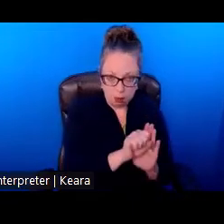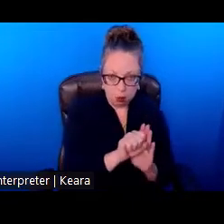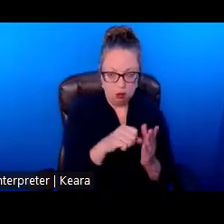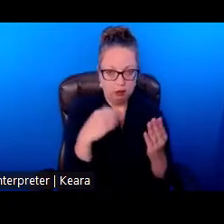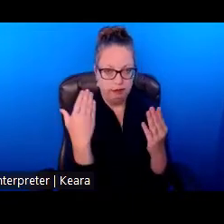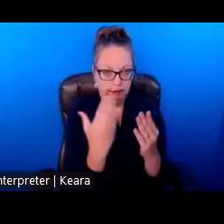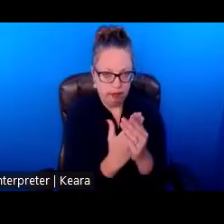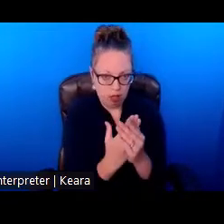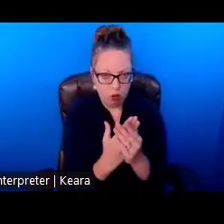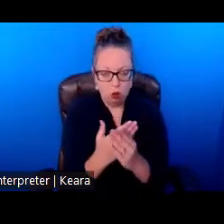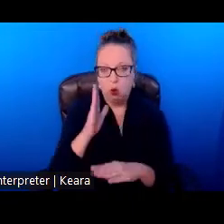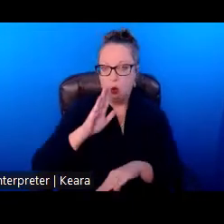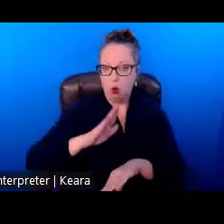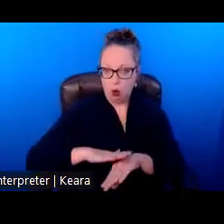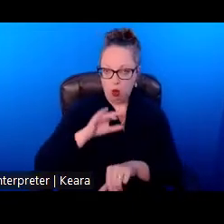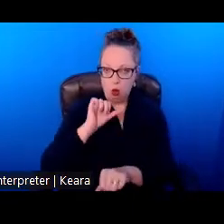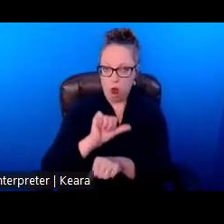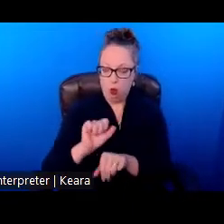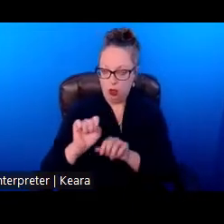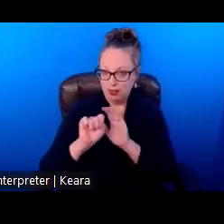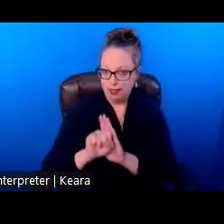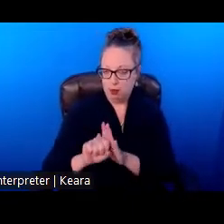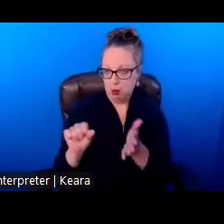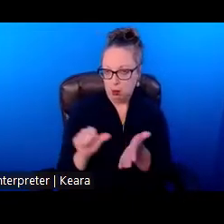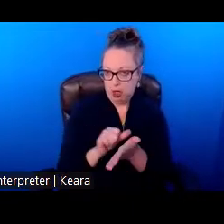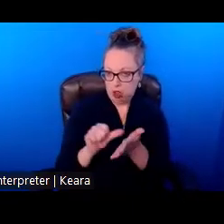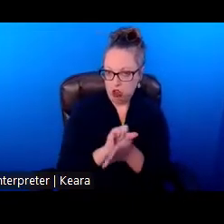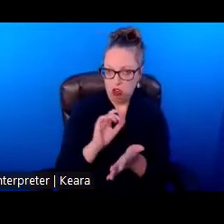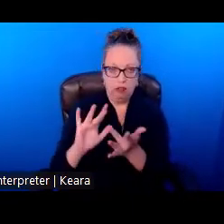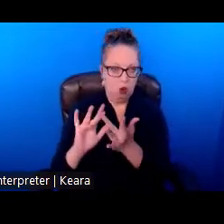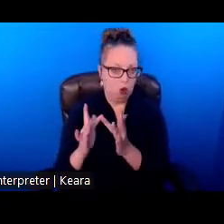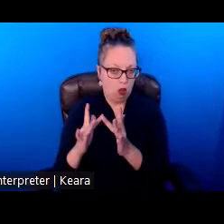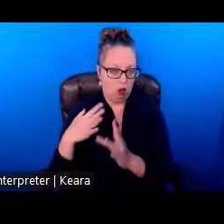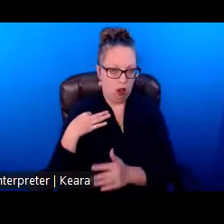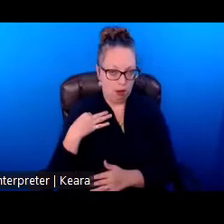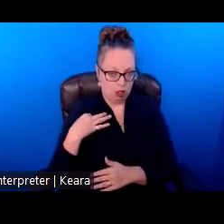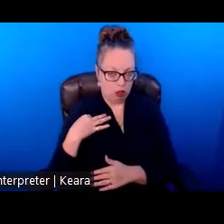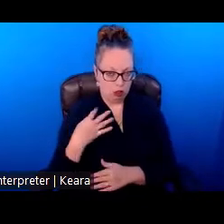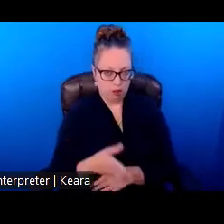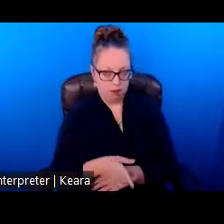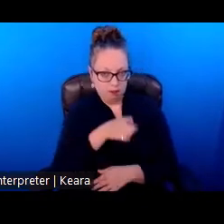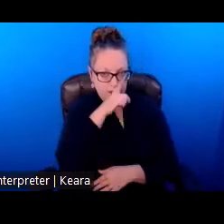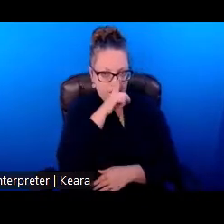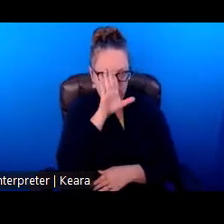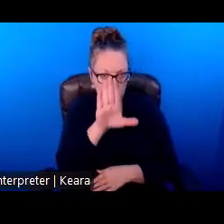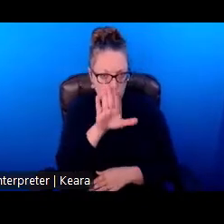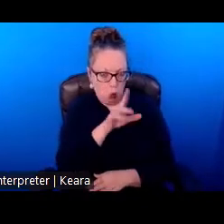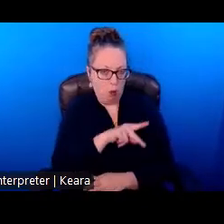work sample page of the online application. Including information such as, but not limited